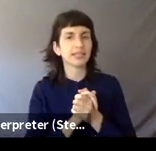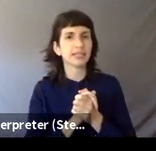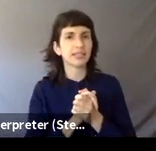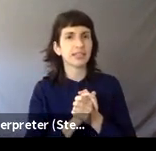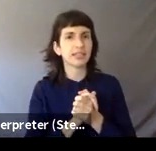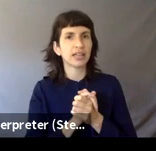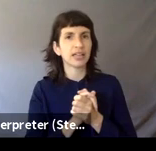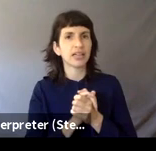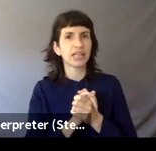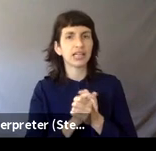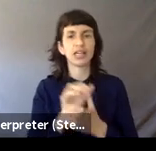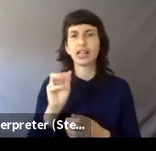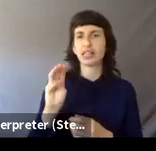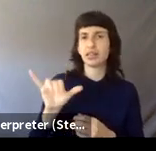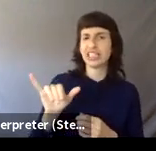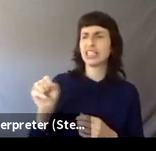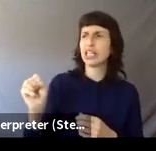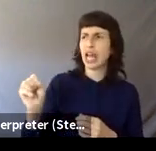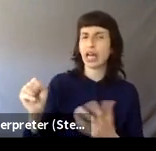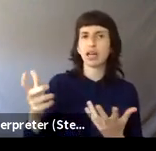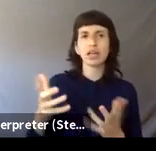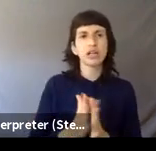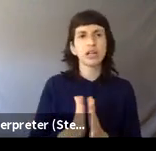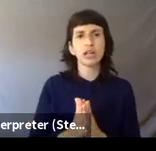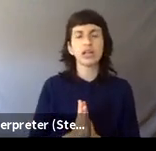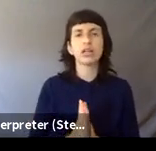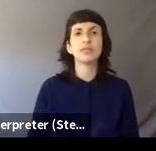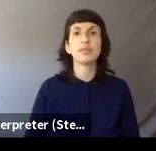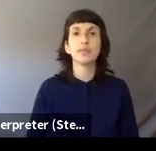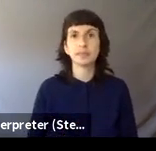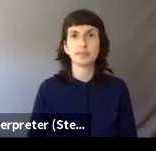Or you would probably have to start the assessment in that private channel. Possibly.